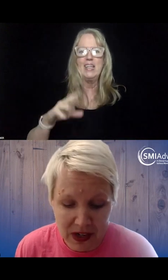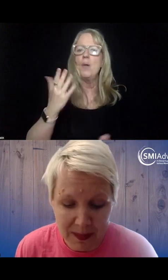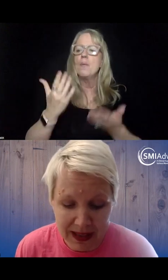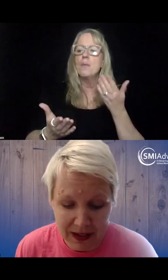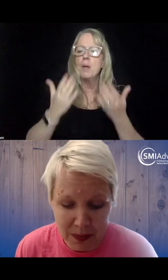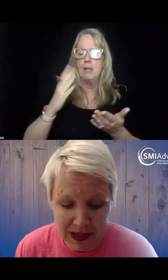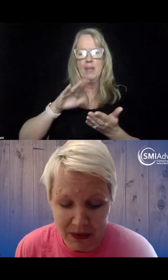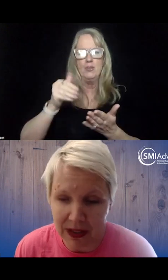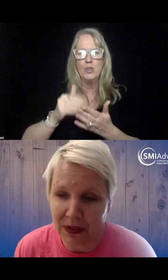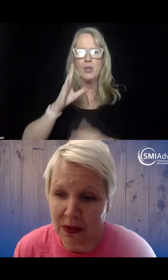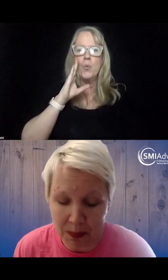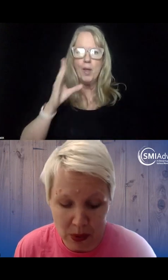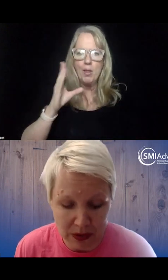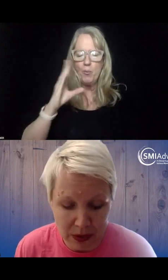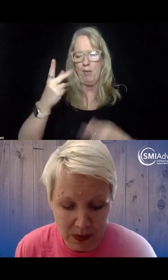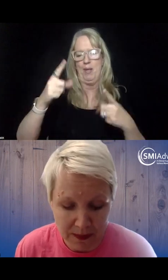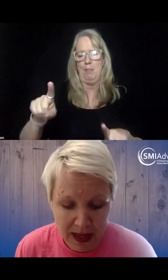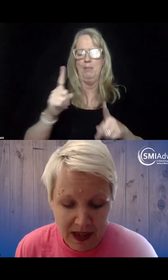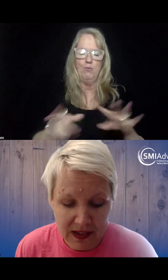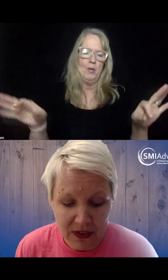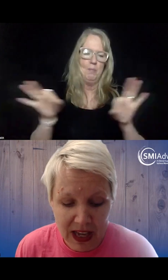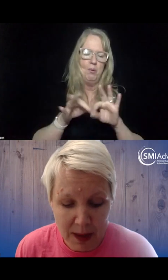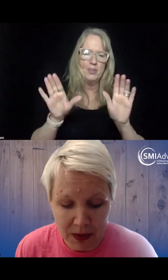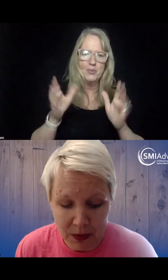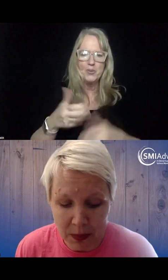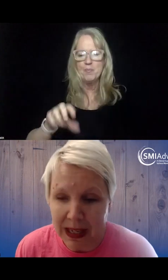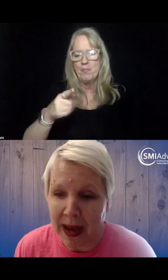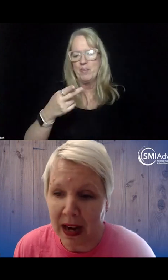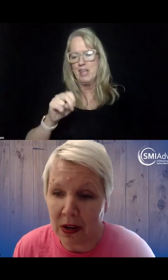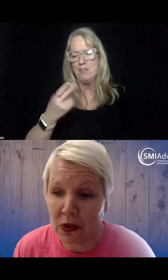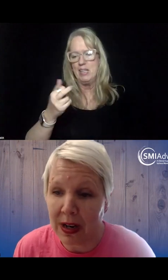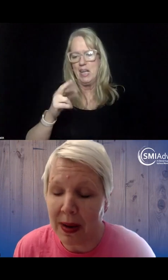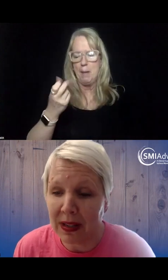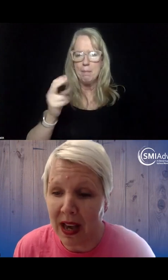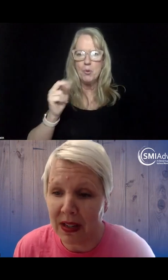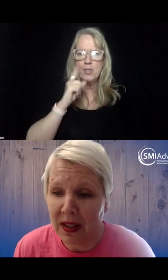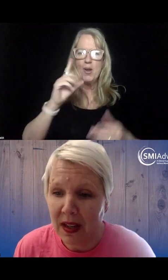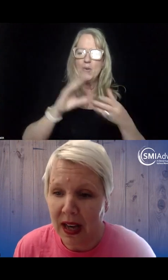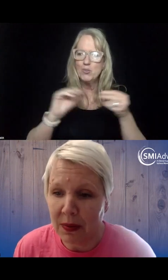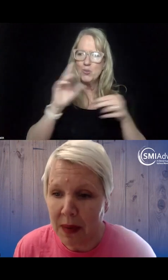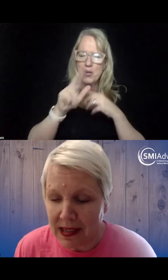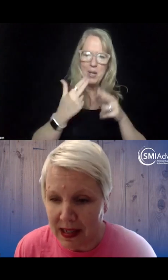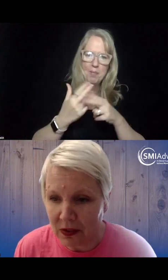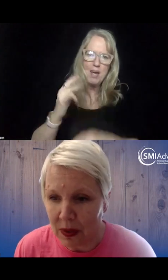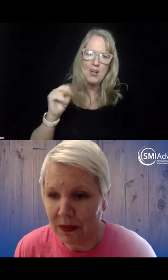COMING FROM IMPORTANT GROUPS. STEPHANIE WITH THE STORY ABOUT KEVIN AND REMINDING US FOR WHAT IT